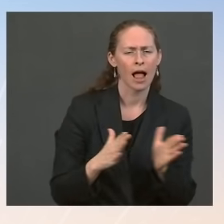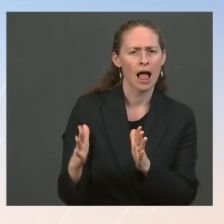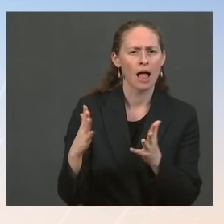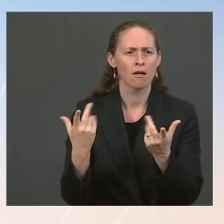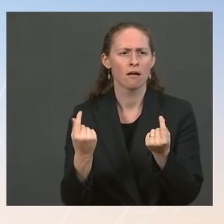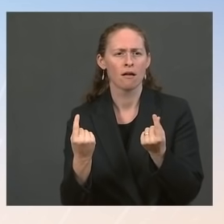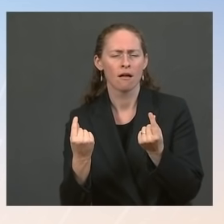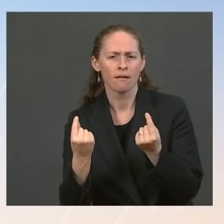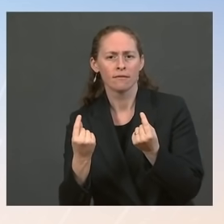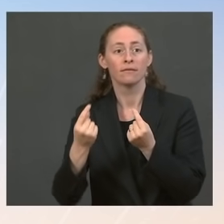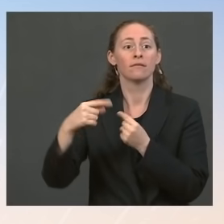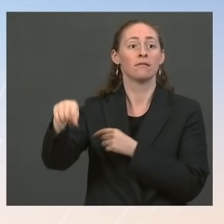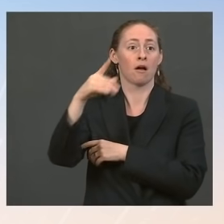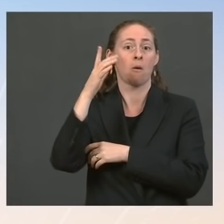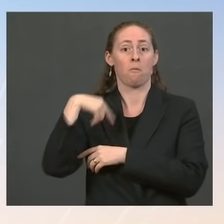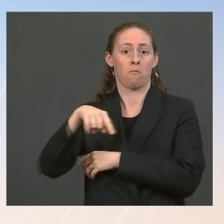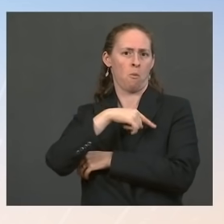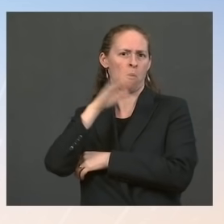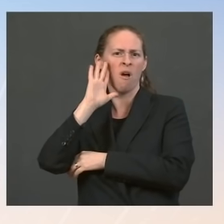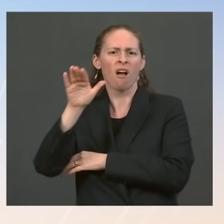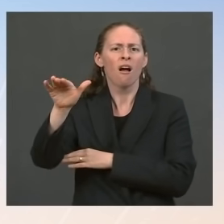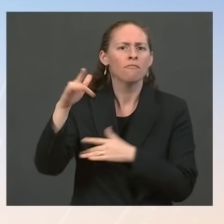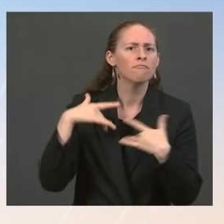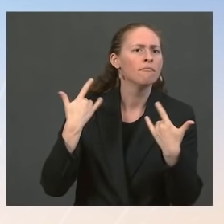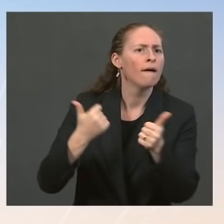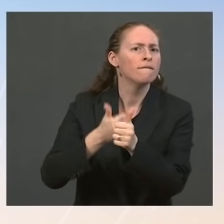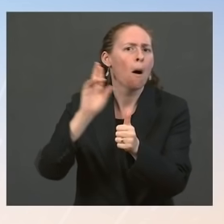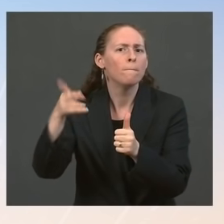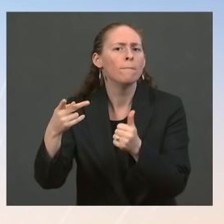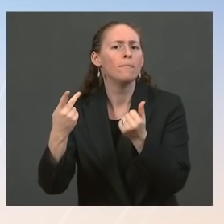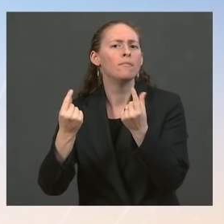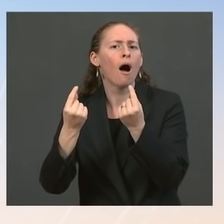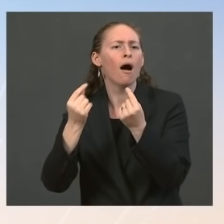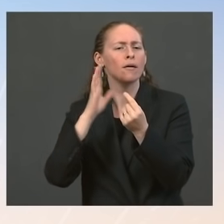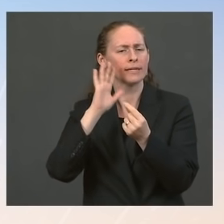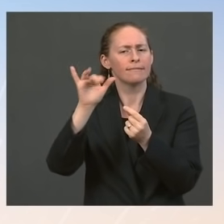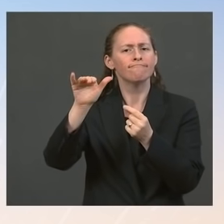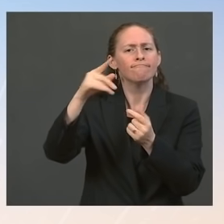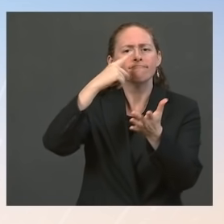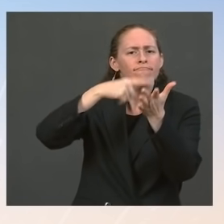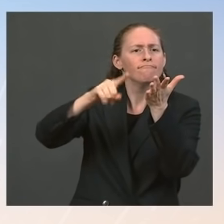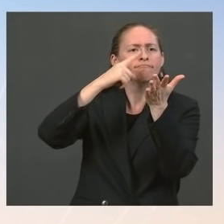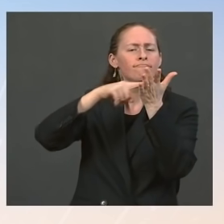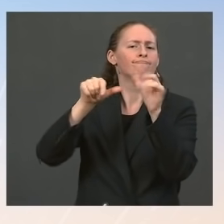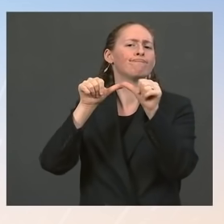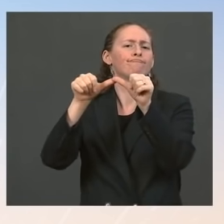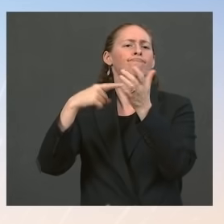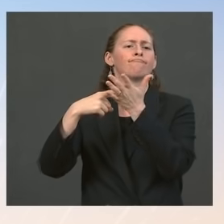with her directly to continue the conversation and continue the discussions. I will leave it to them to convey